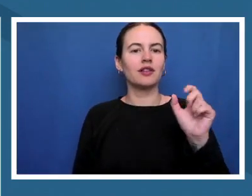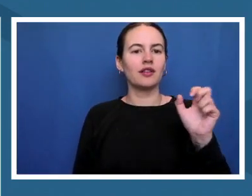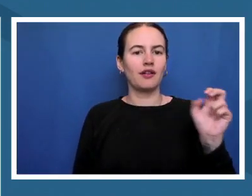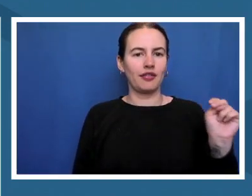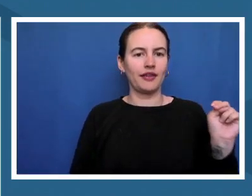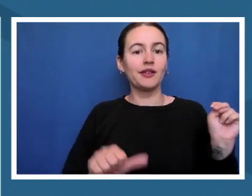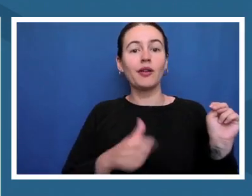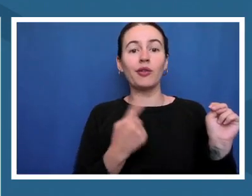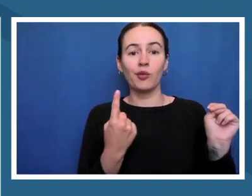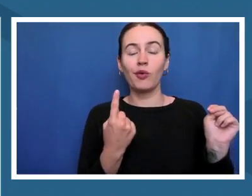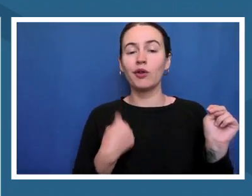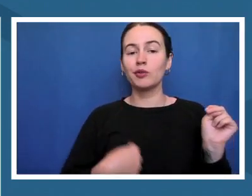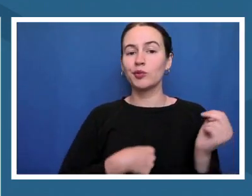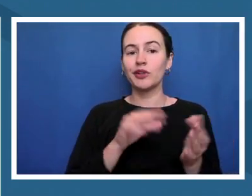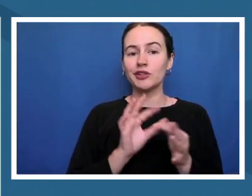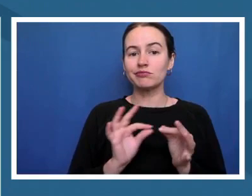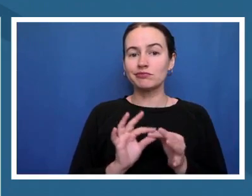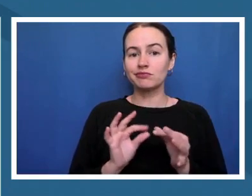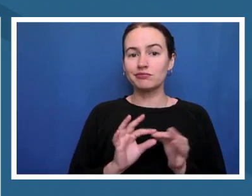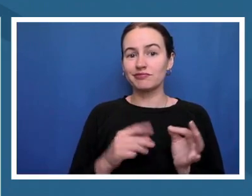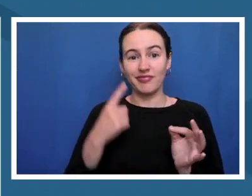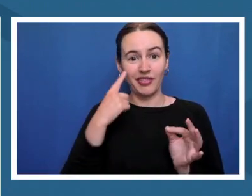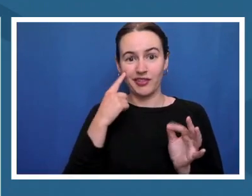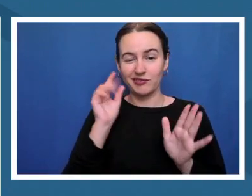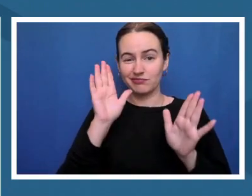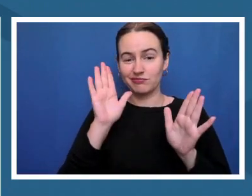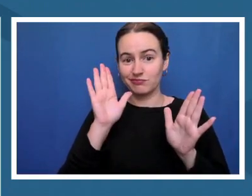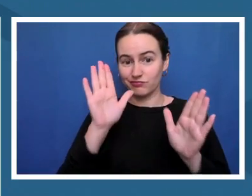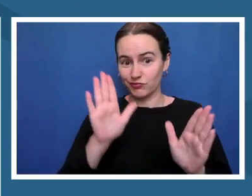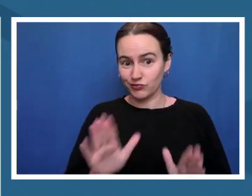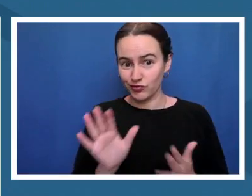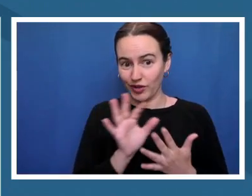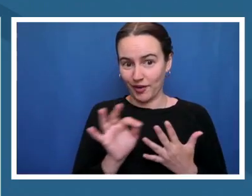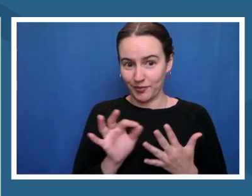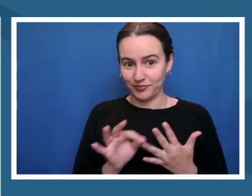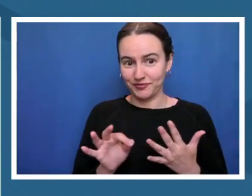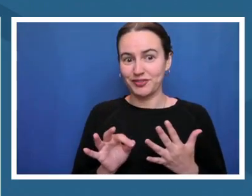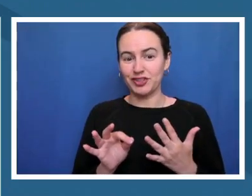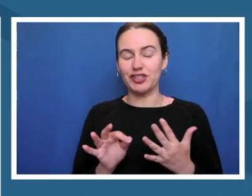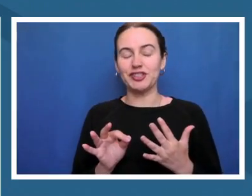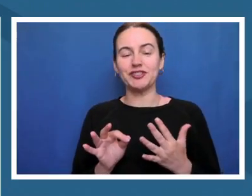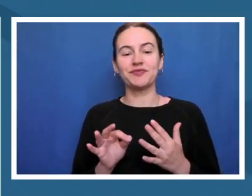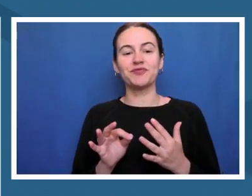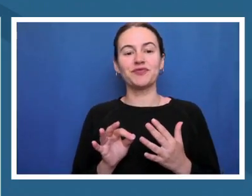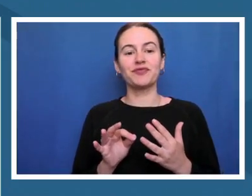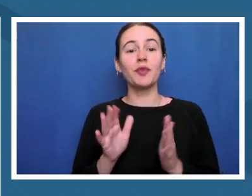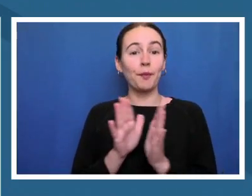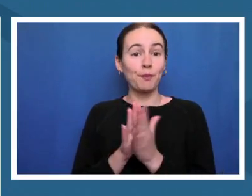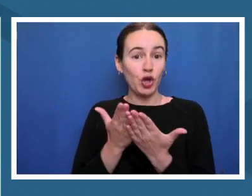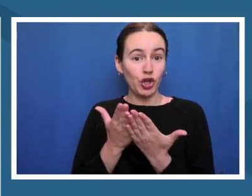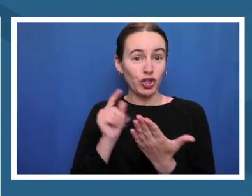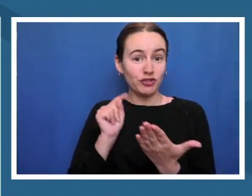think would be great that um has has a lot of potential is a book so